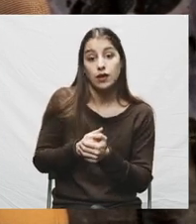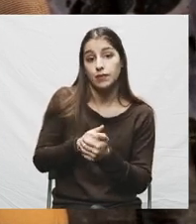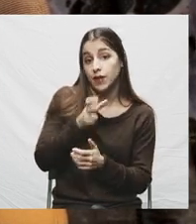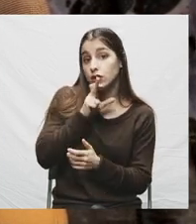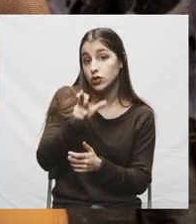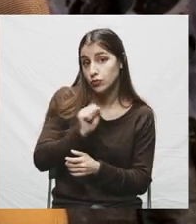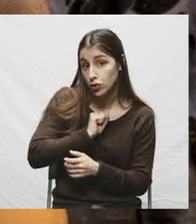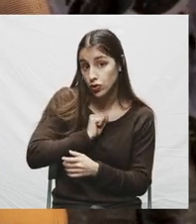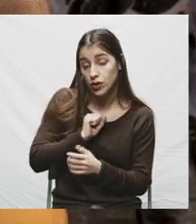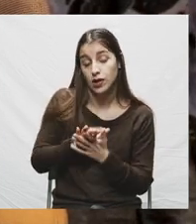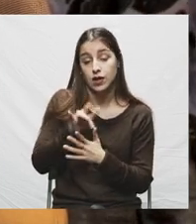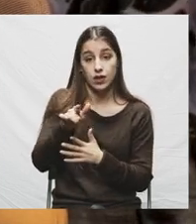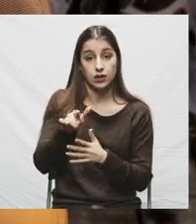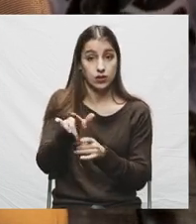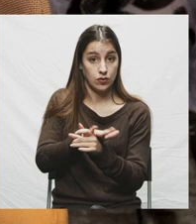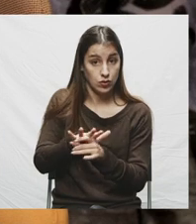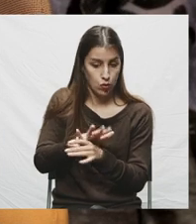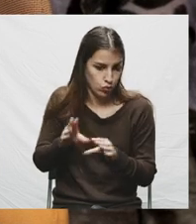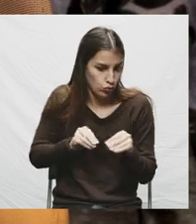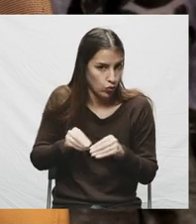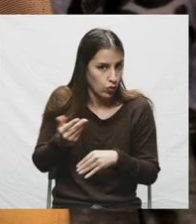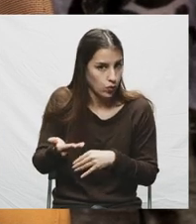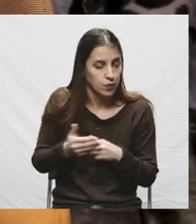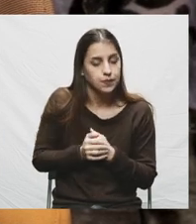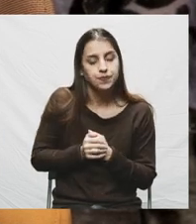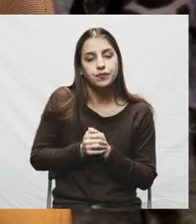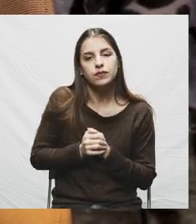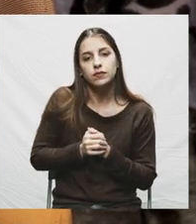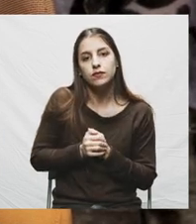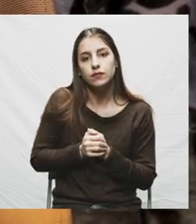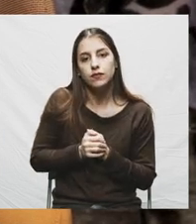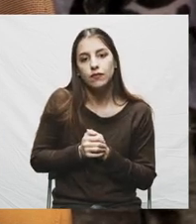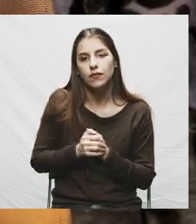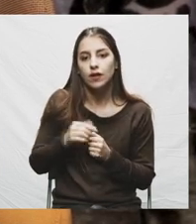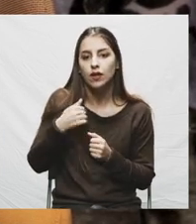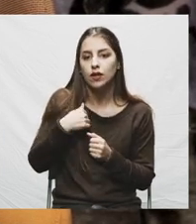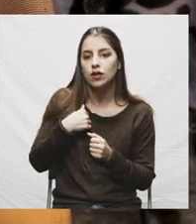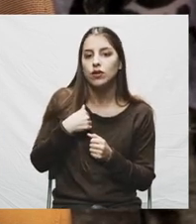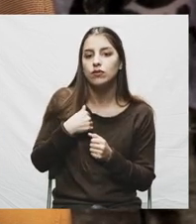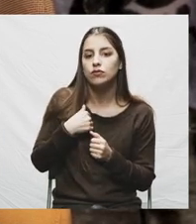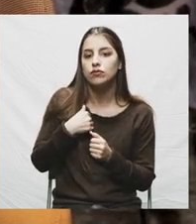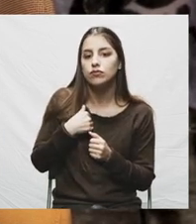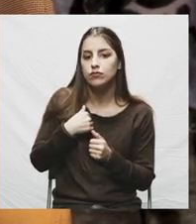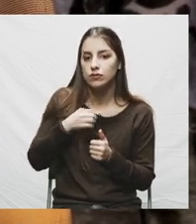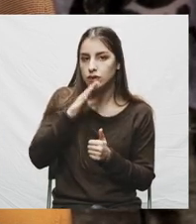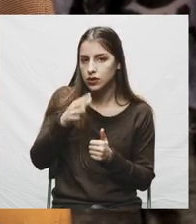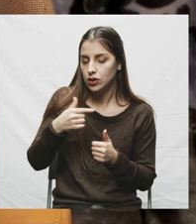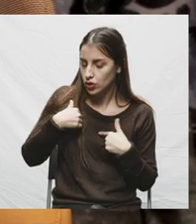my answer to this exercise, this quiz, a game. And, I looked at my vinyl records and I was like...